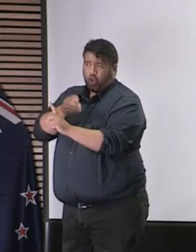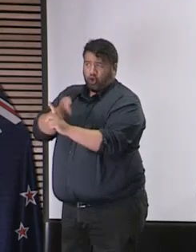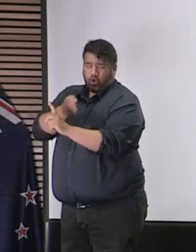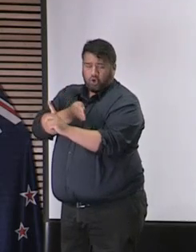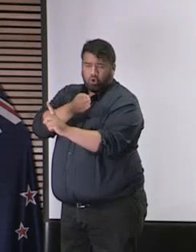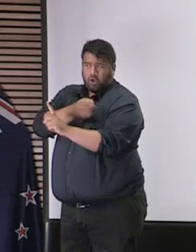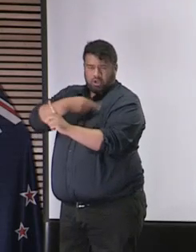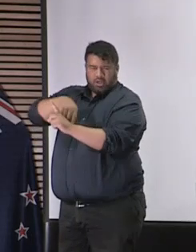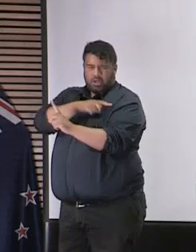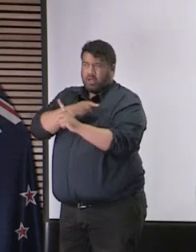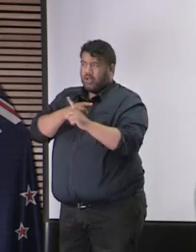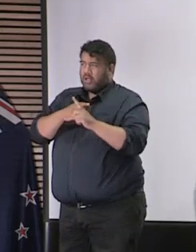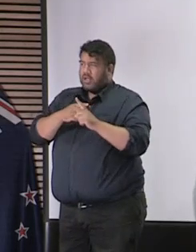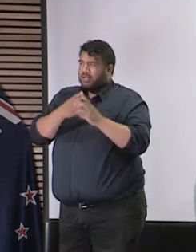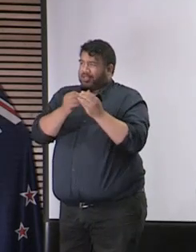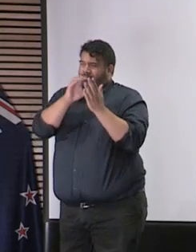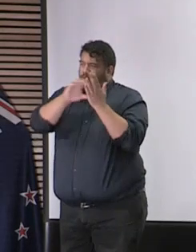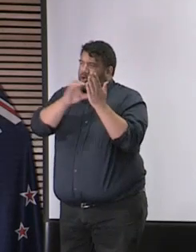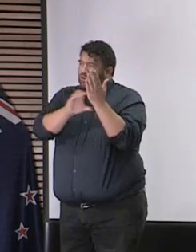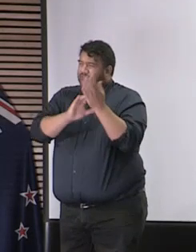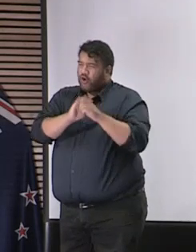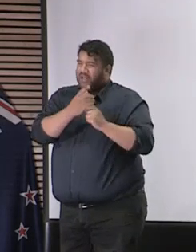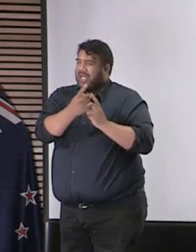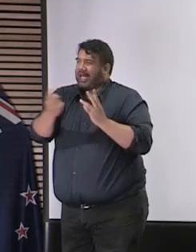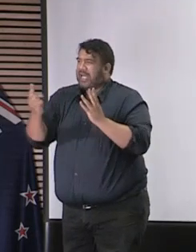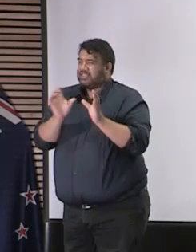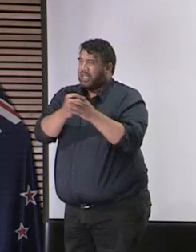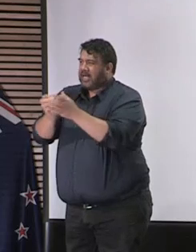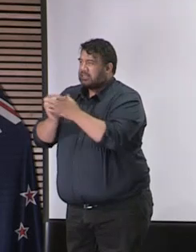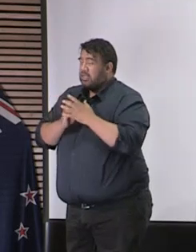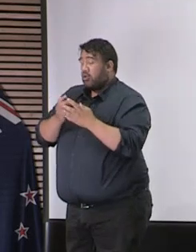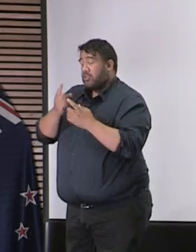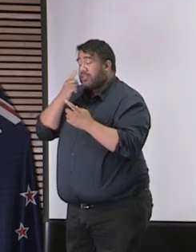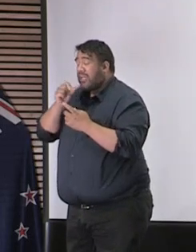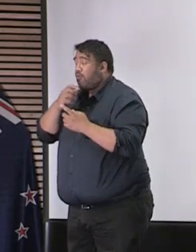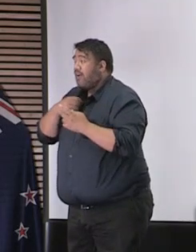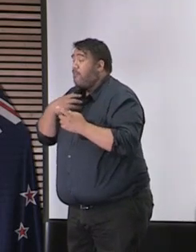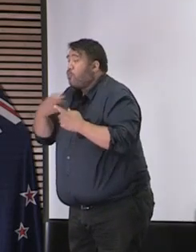imagine what we could do is go back and look again at some of